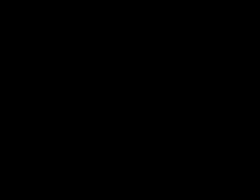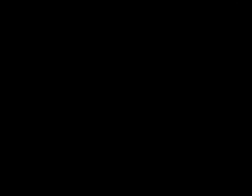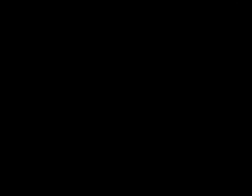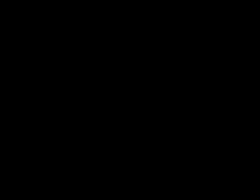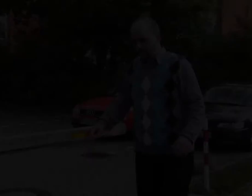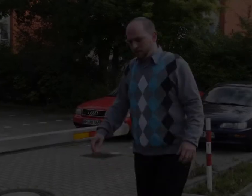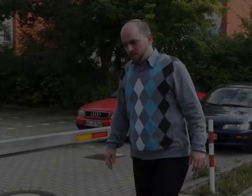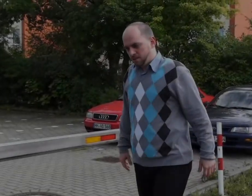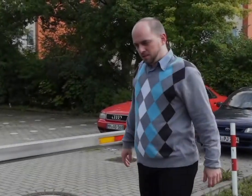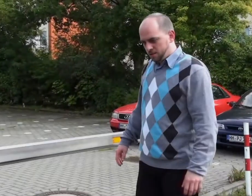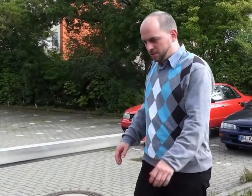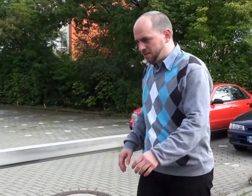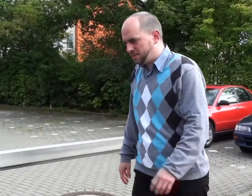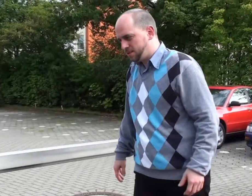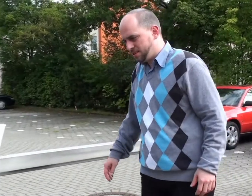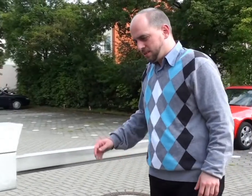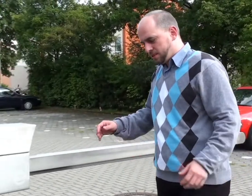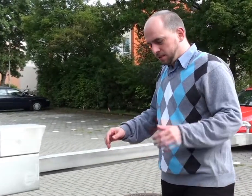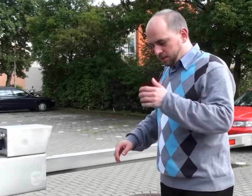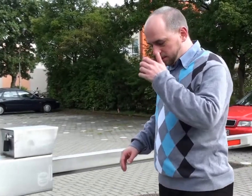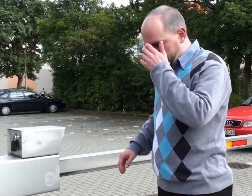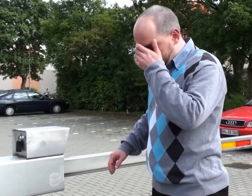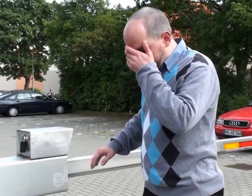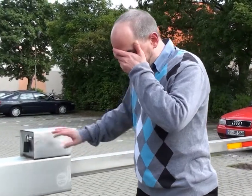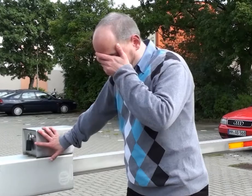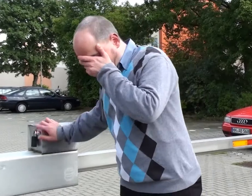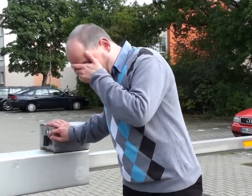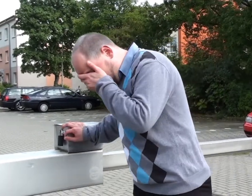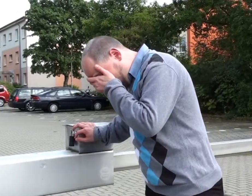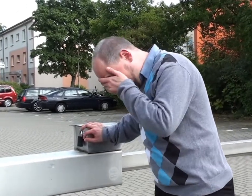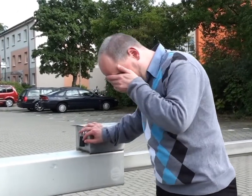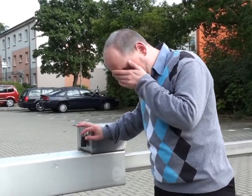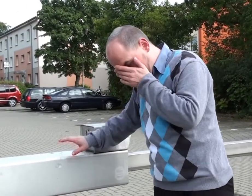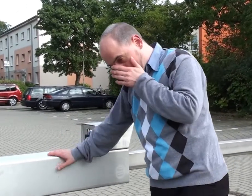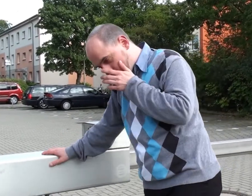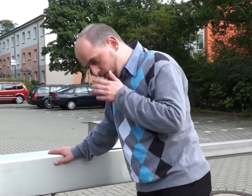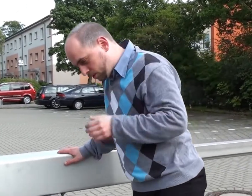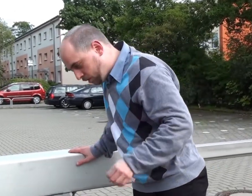(1 YEAR LATER) (DAD GETS DIZZY)